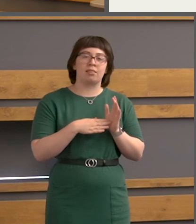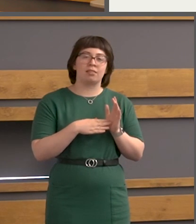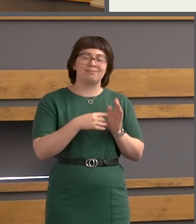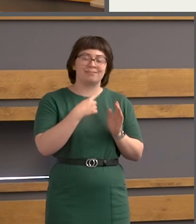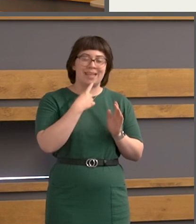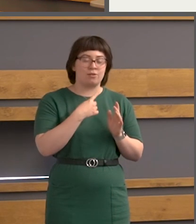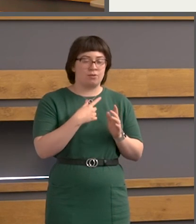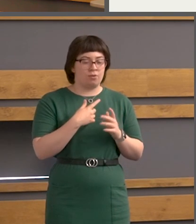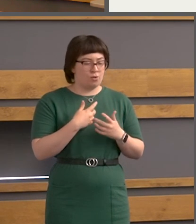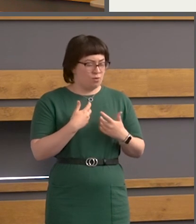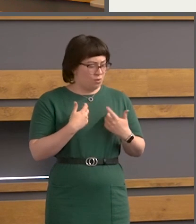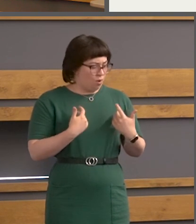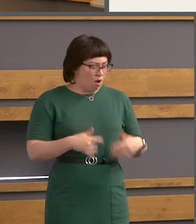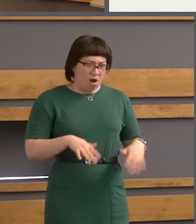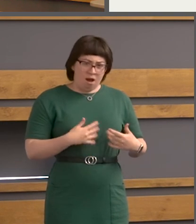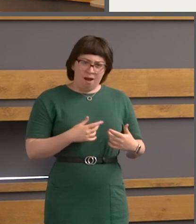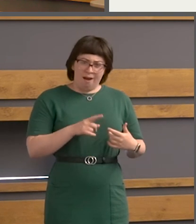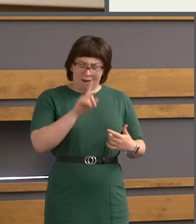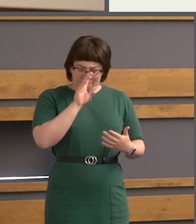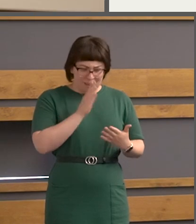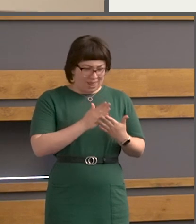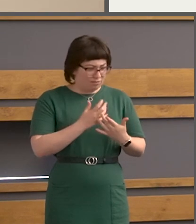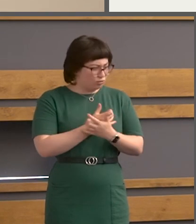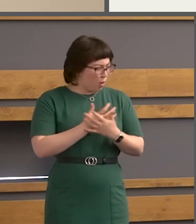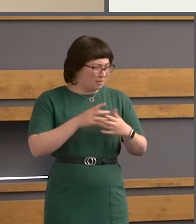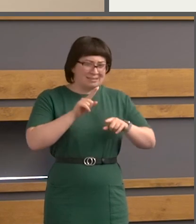There's so many connecting threads in everything you have all been discussing.